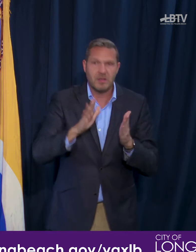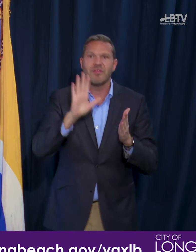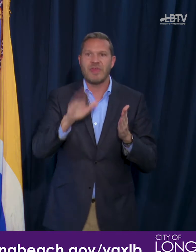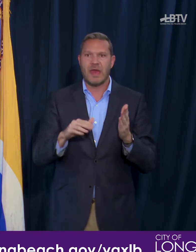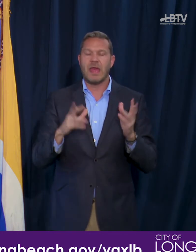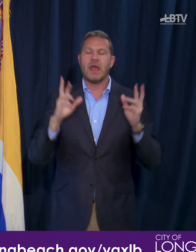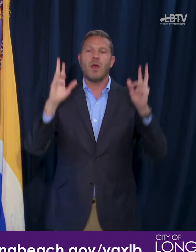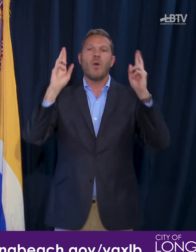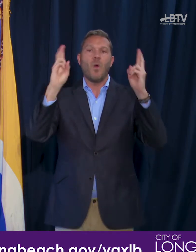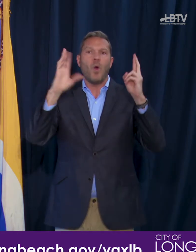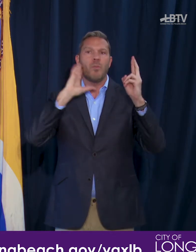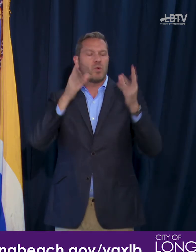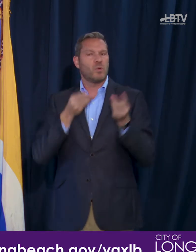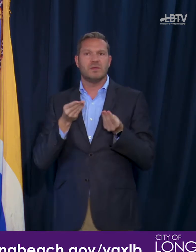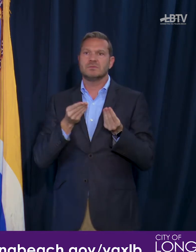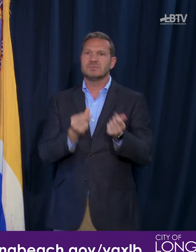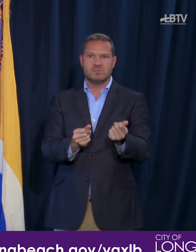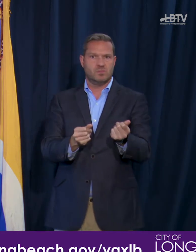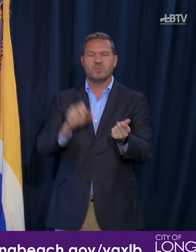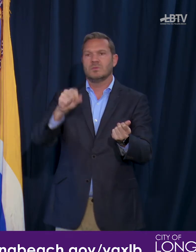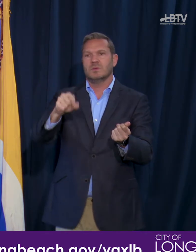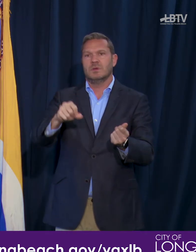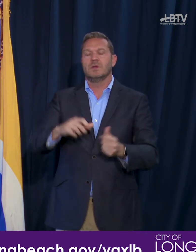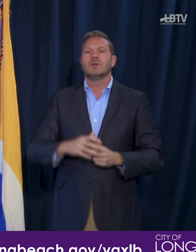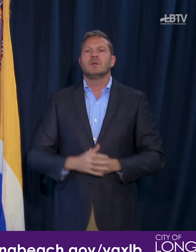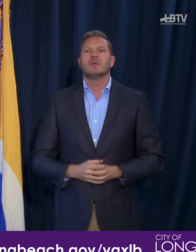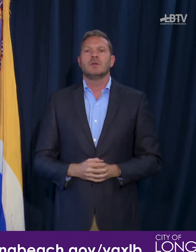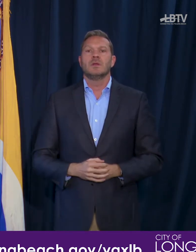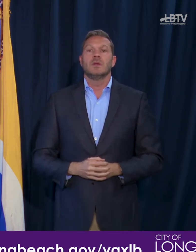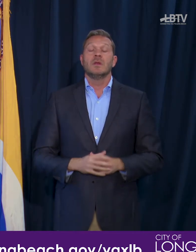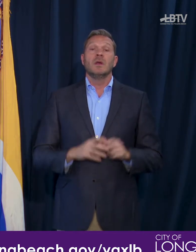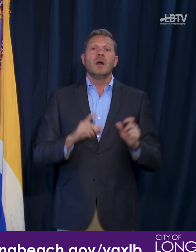And then I also just want to let folks know that of course we have, you know the Governor